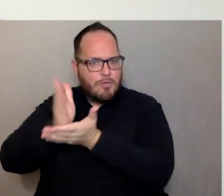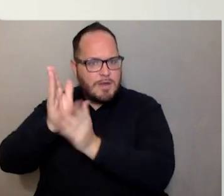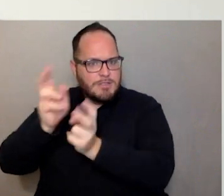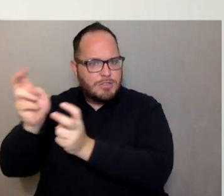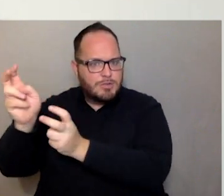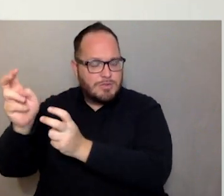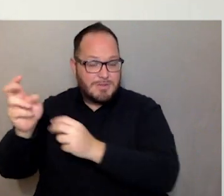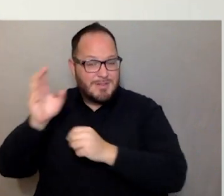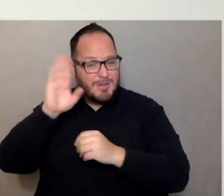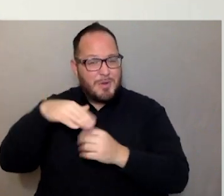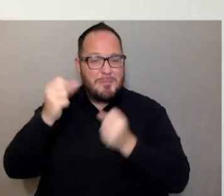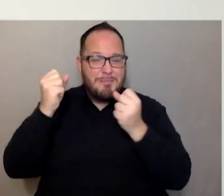HAVE BEEN HERE FOR A LONG TIME. A LOT OF THESE ISSUES HAVE BEEN